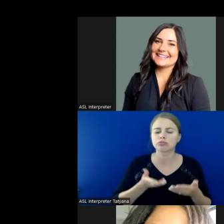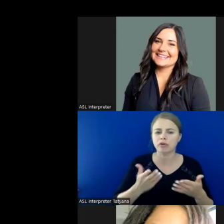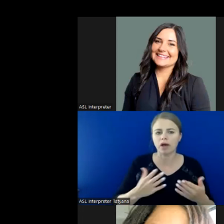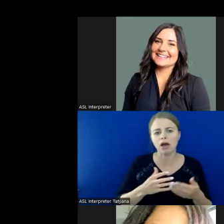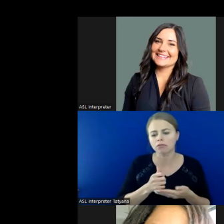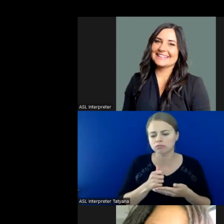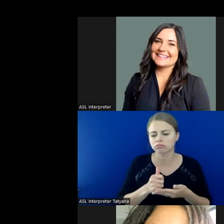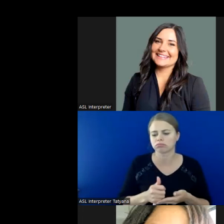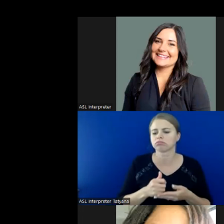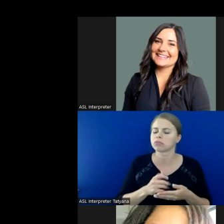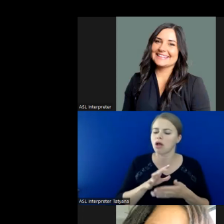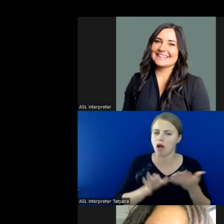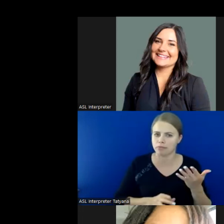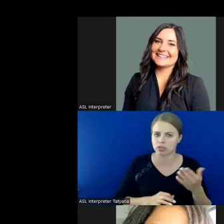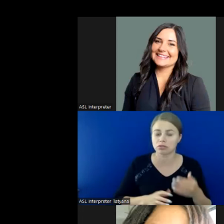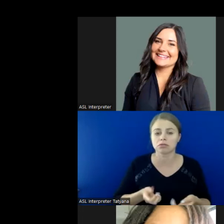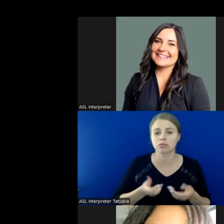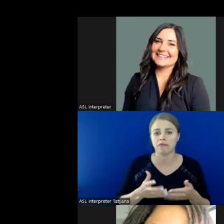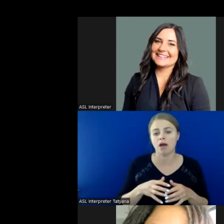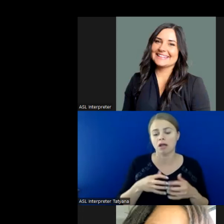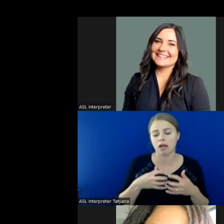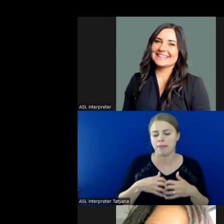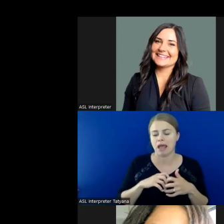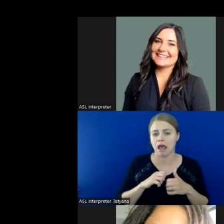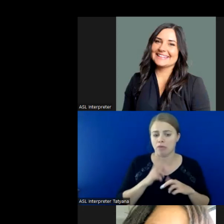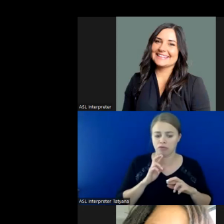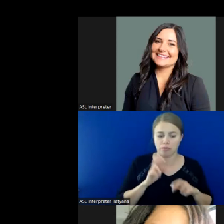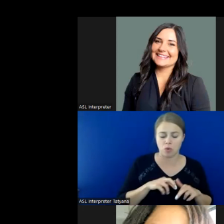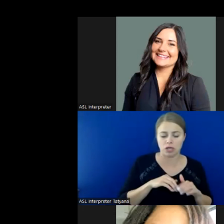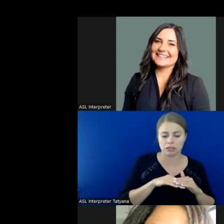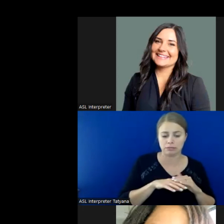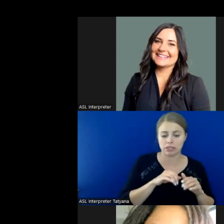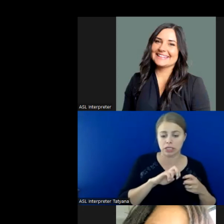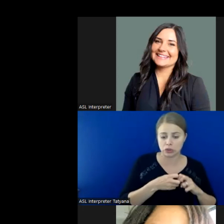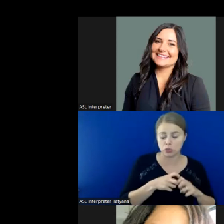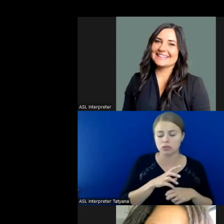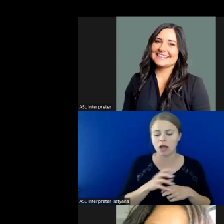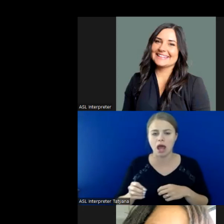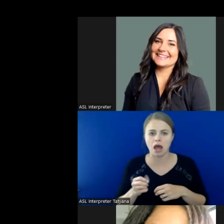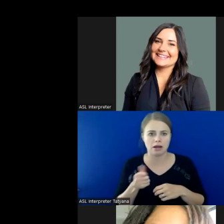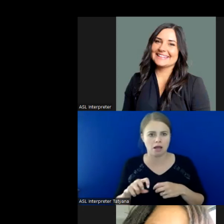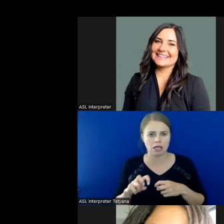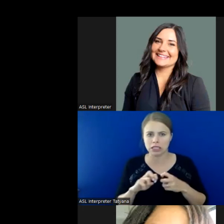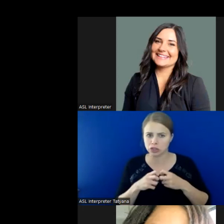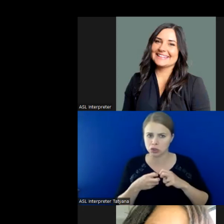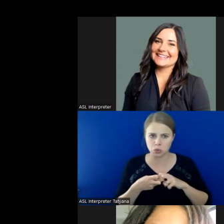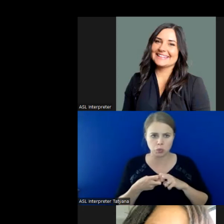And it provides a mechanism on how to report both accessibility issues and any issues an individual might have